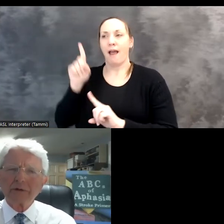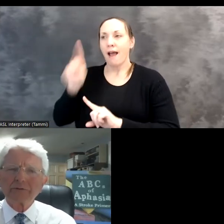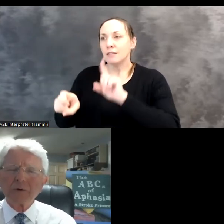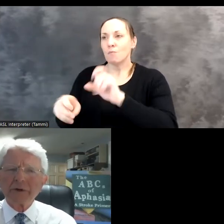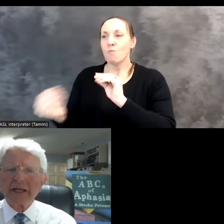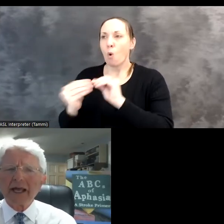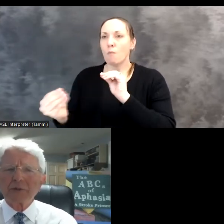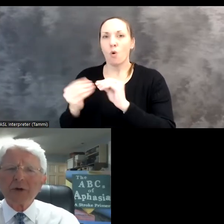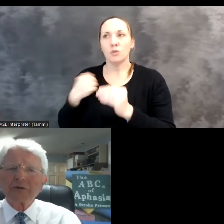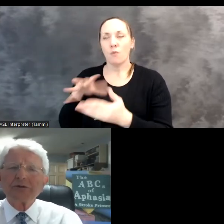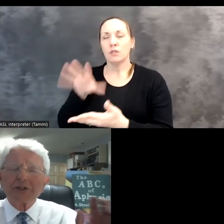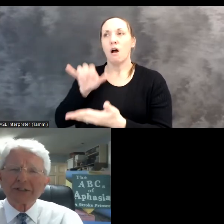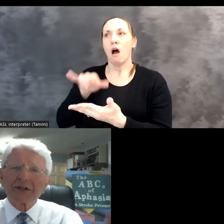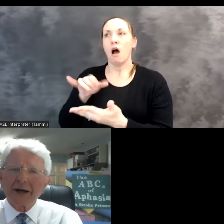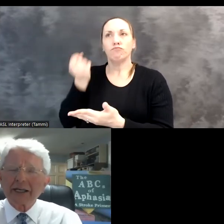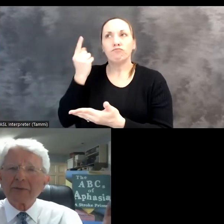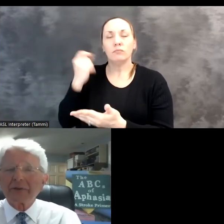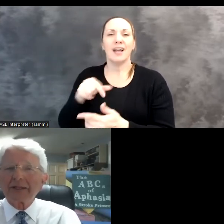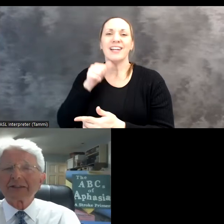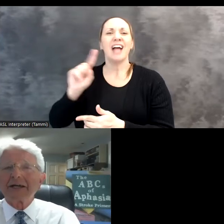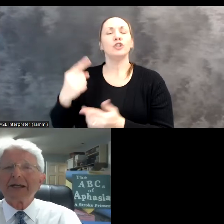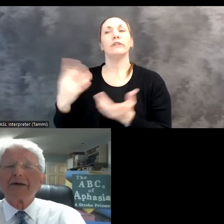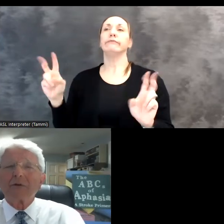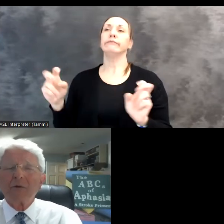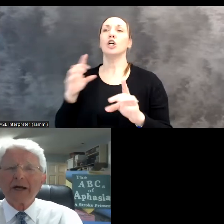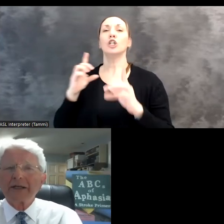ignorant about some of these things and I just want them to keep telling me as